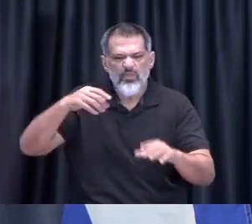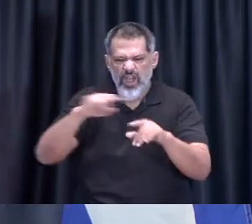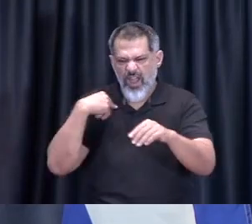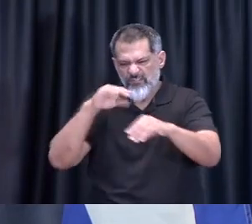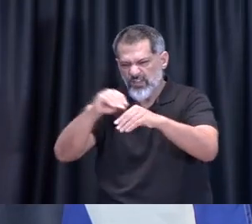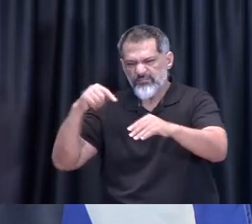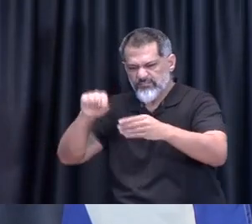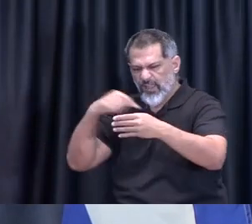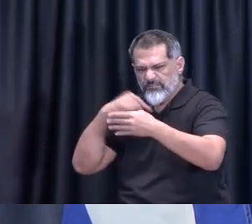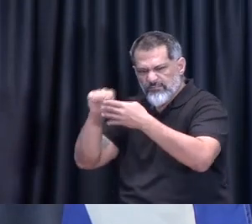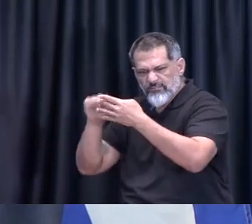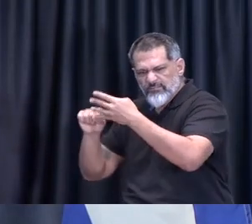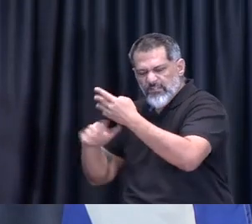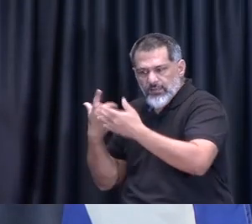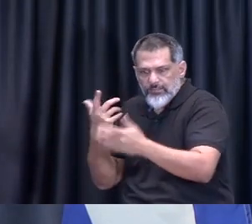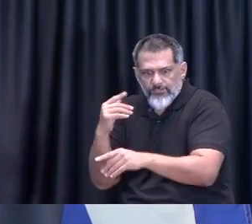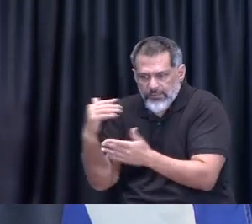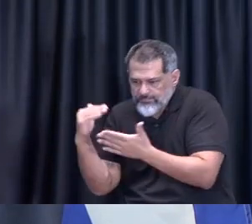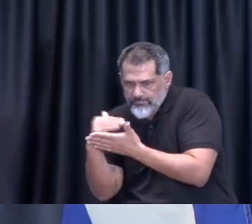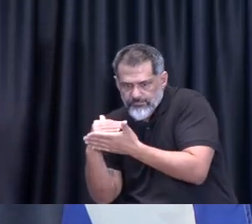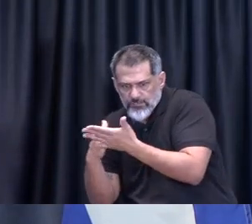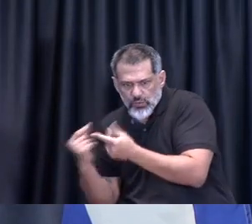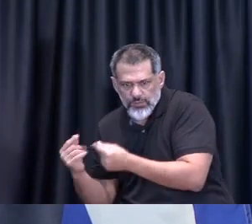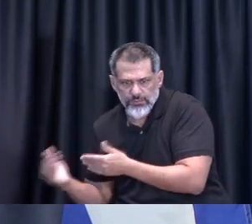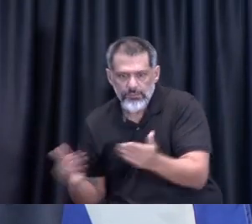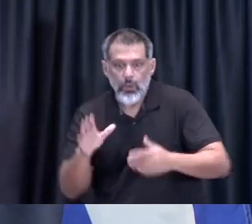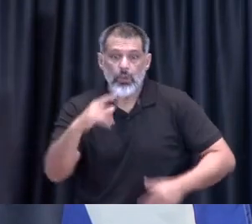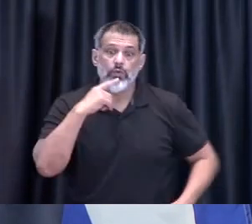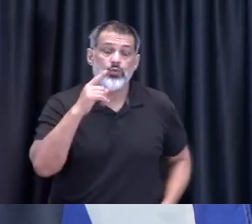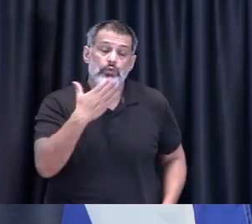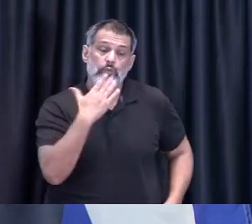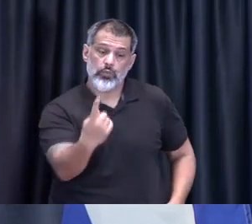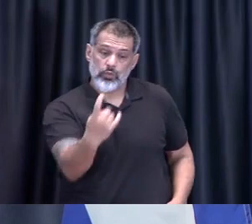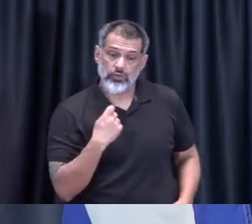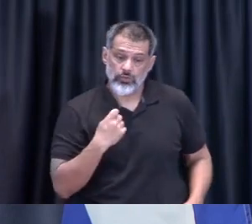So, Mark, that's a great question, and let me start off with the broader